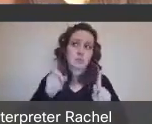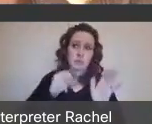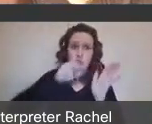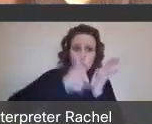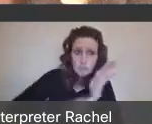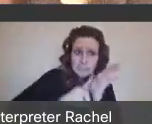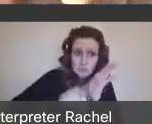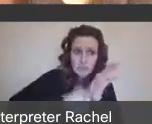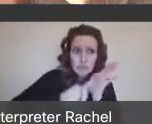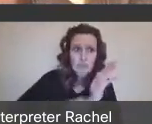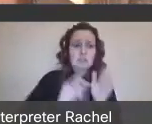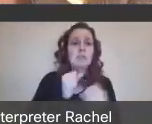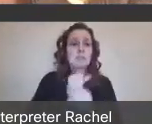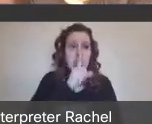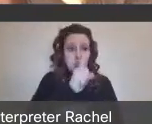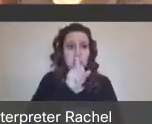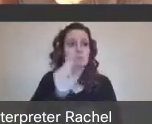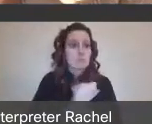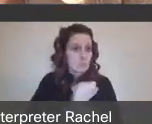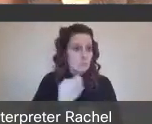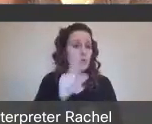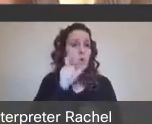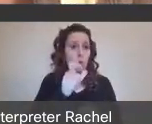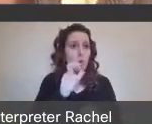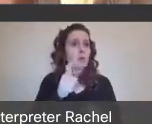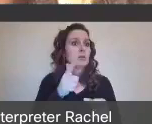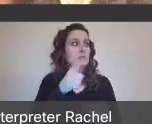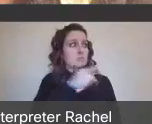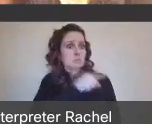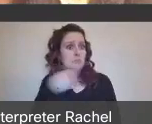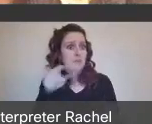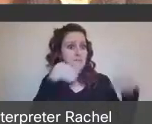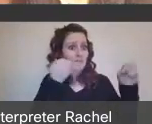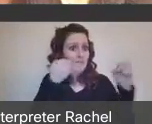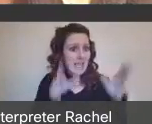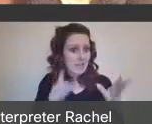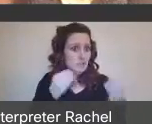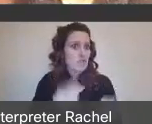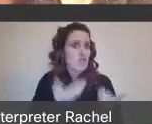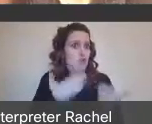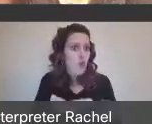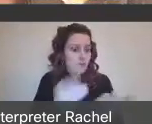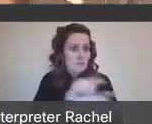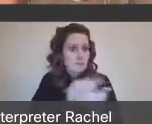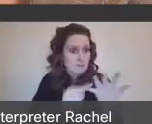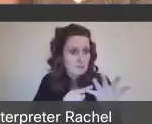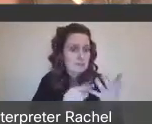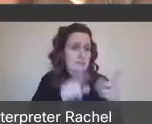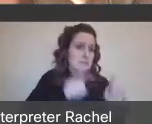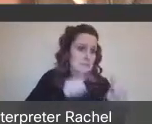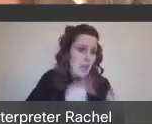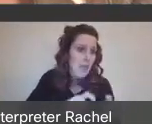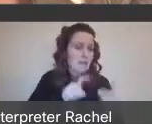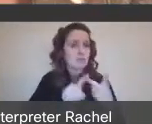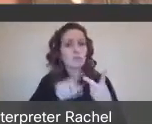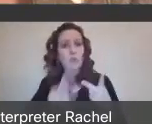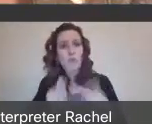and find out, you know, who the vendor is that is offering these things and you could certainly